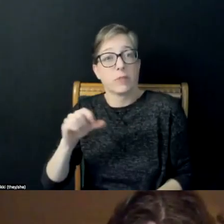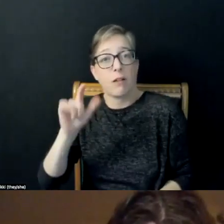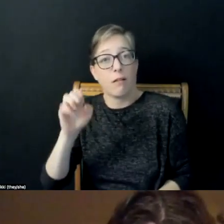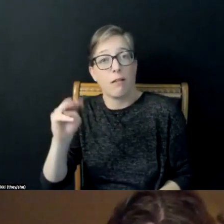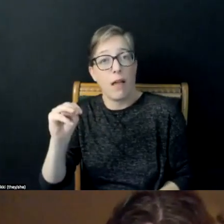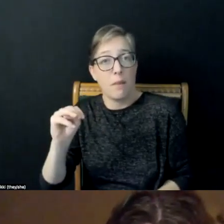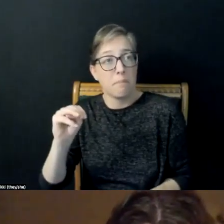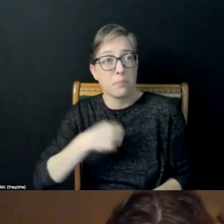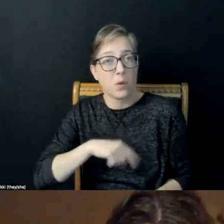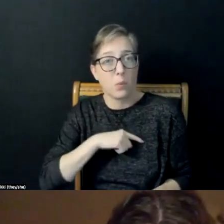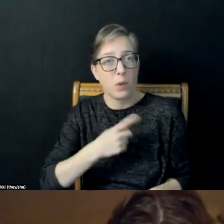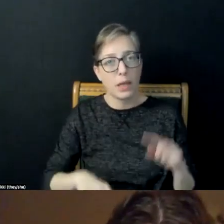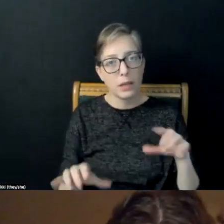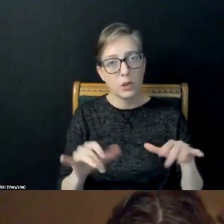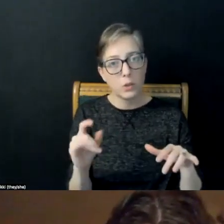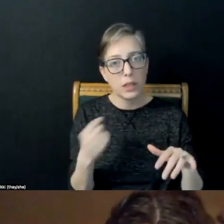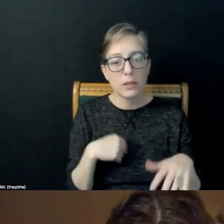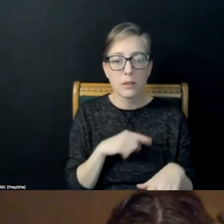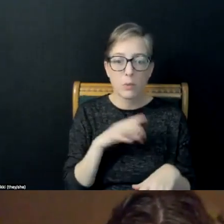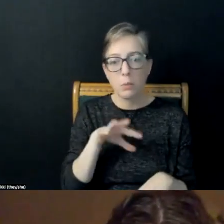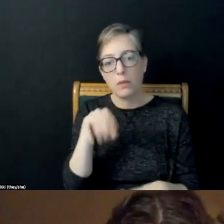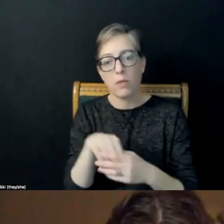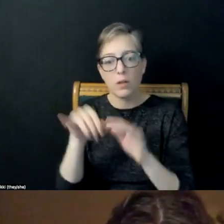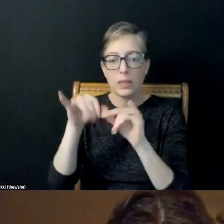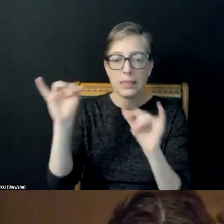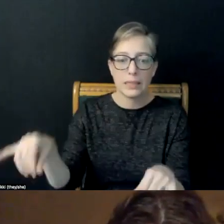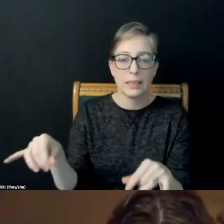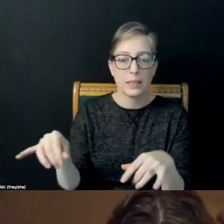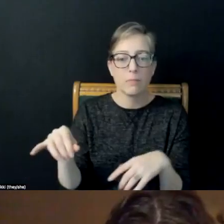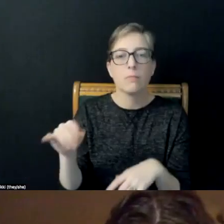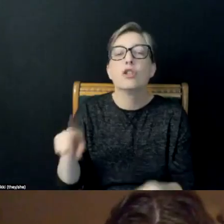In the absence of abuse or neglect just because we have a disability.